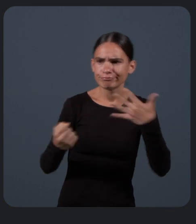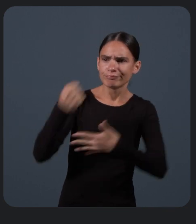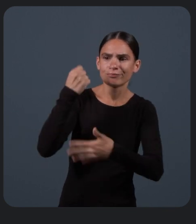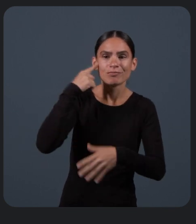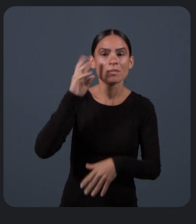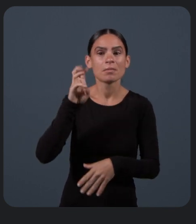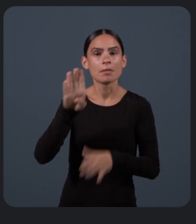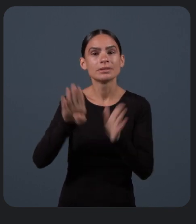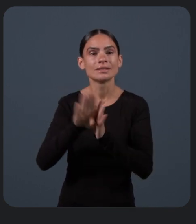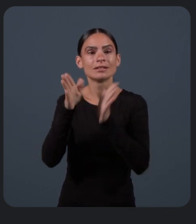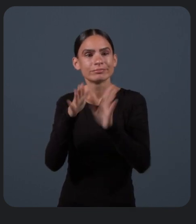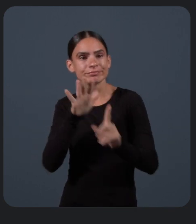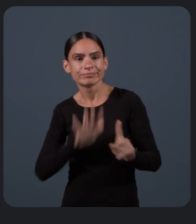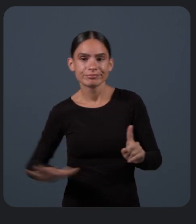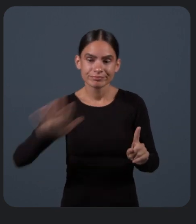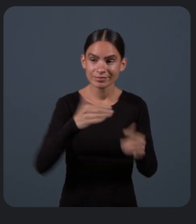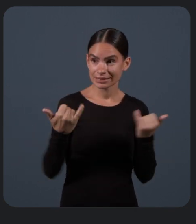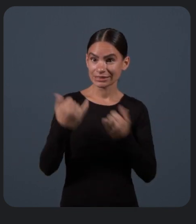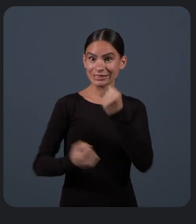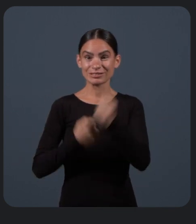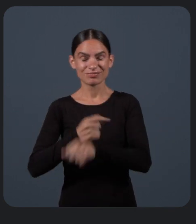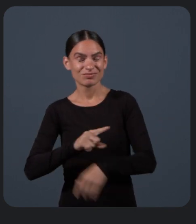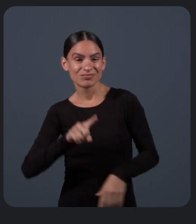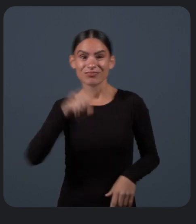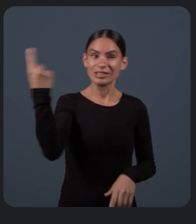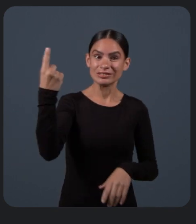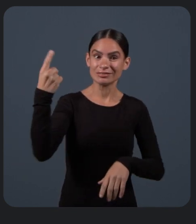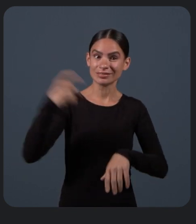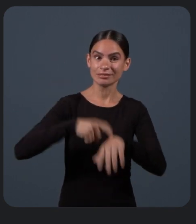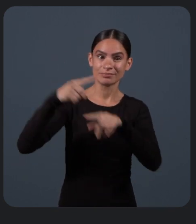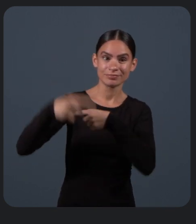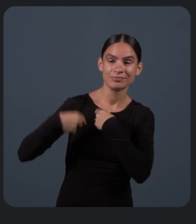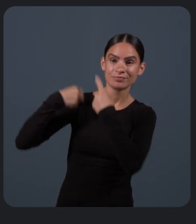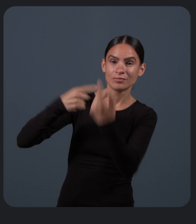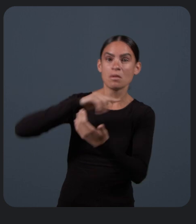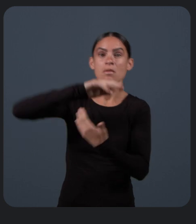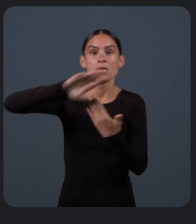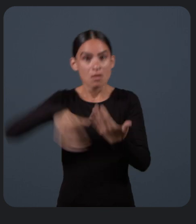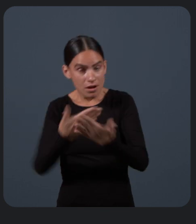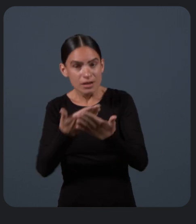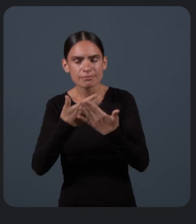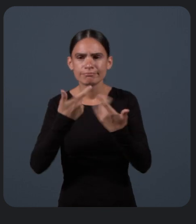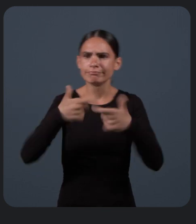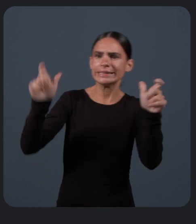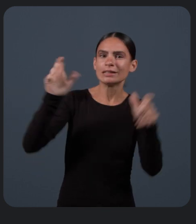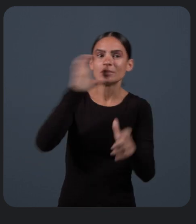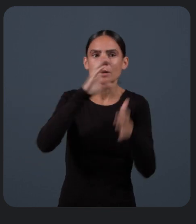This year, for the first time, all of the major browsers have come together on an effort called